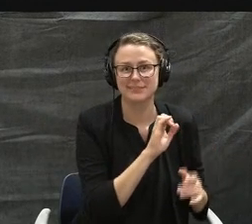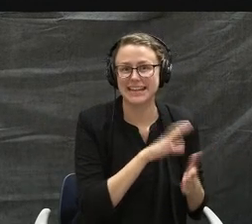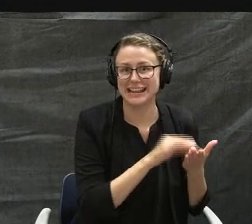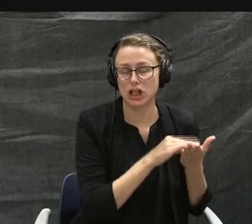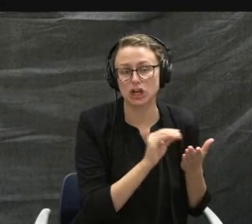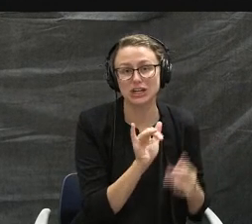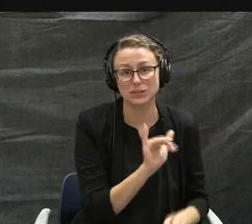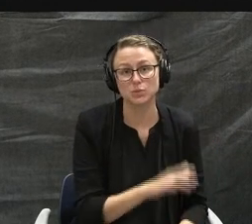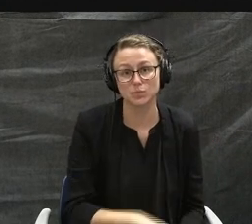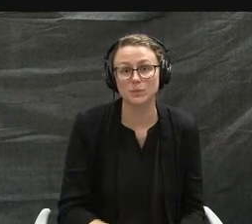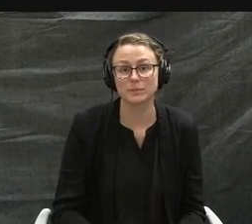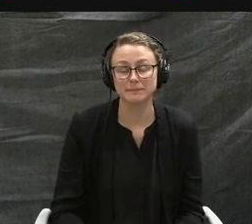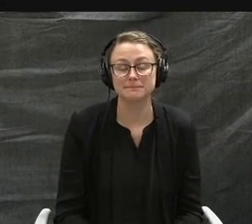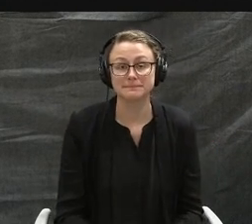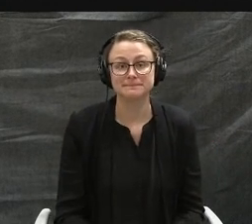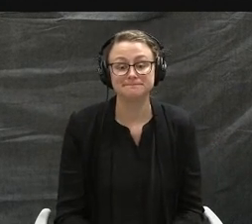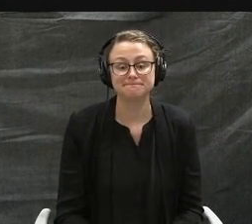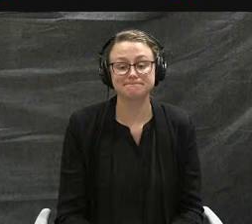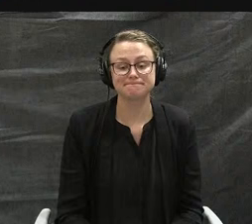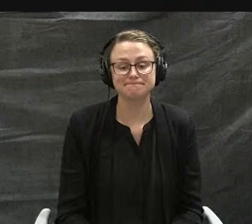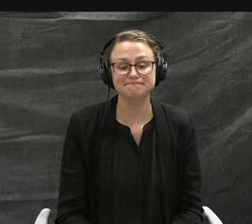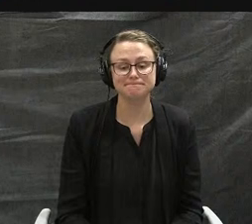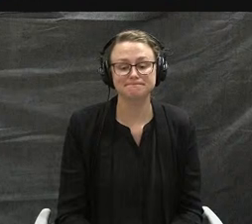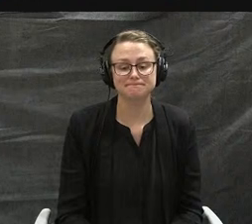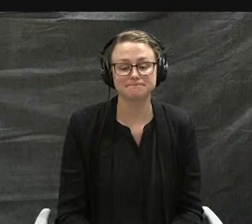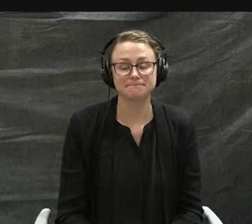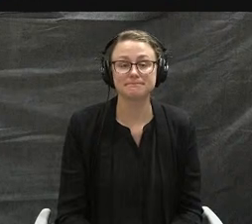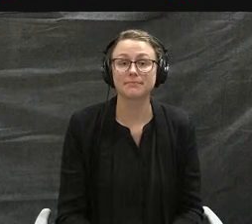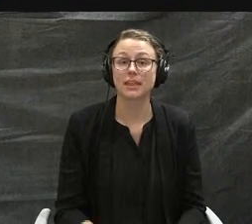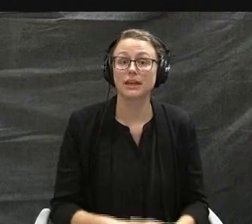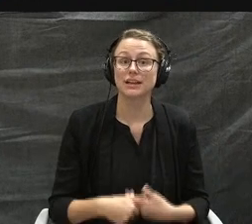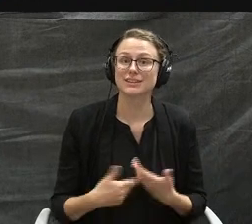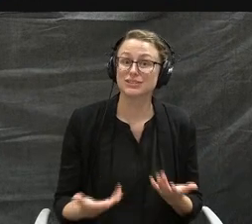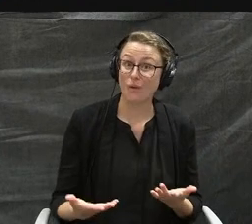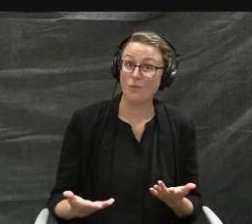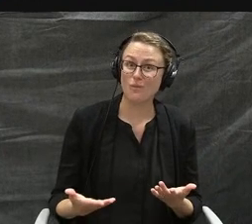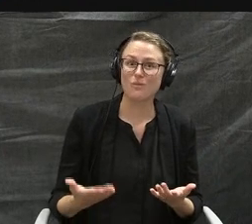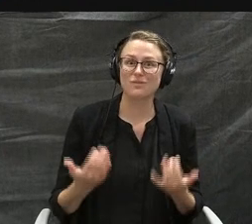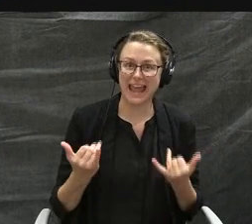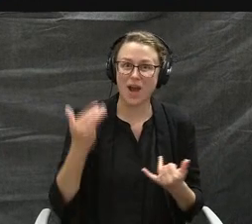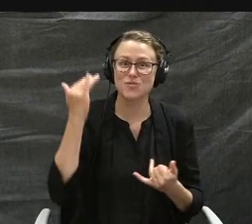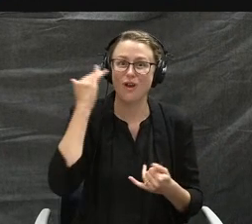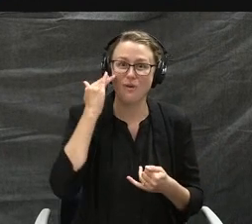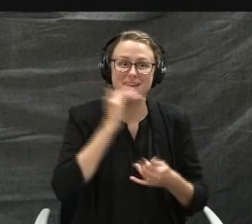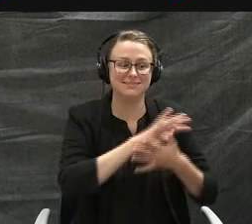as well. Um, so, uh, knowing that, knowing that we have a